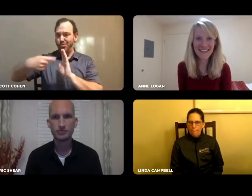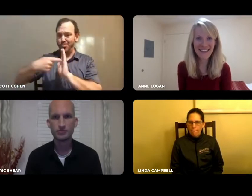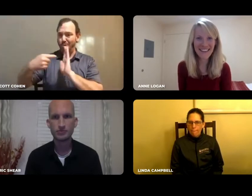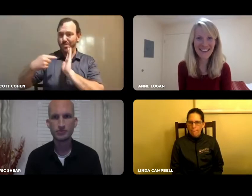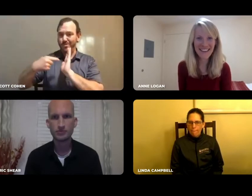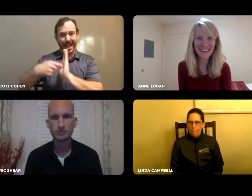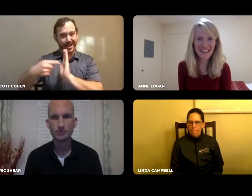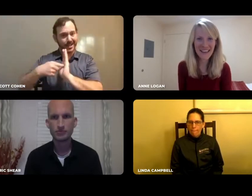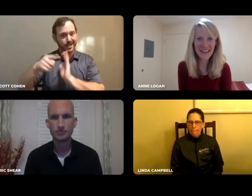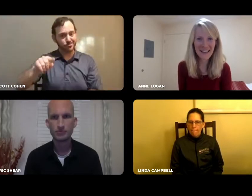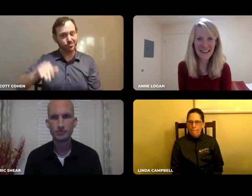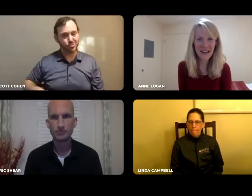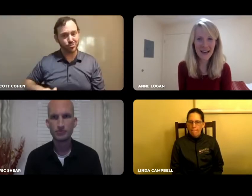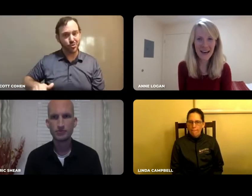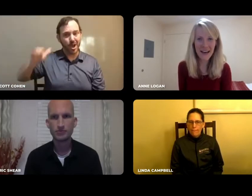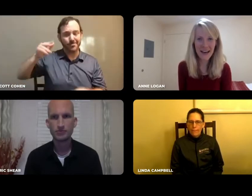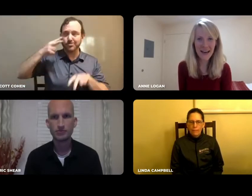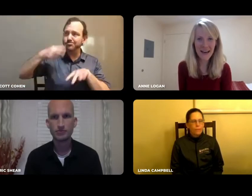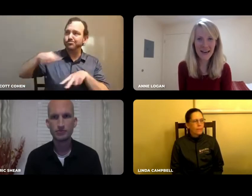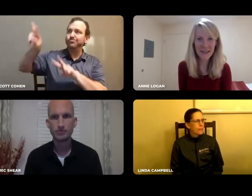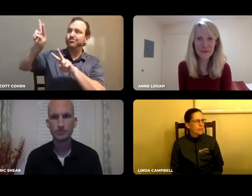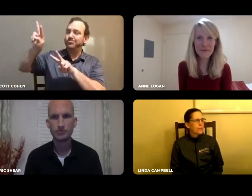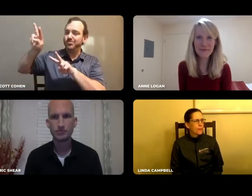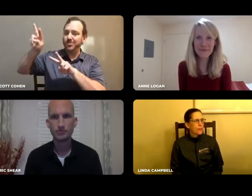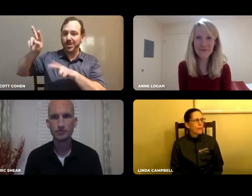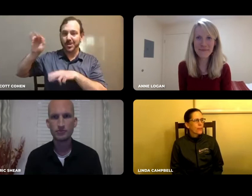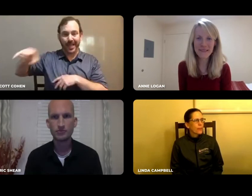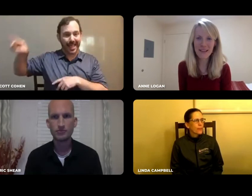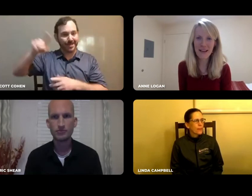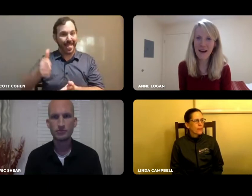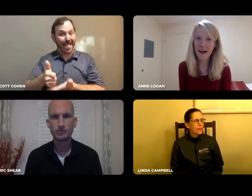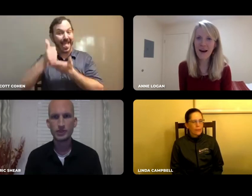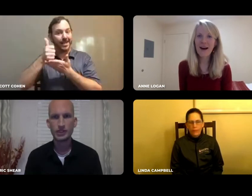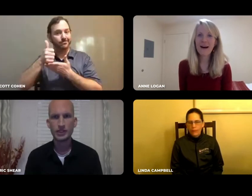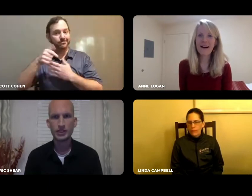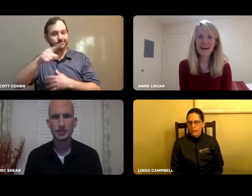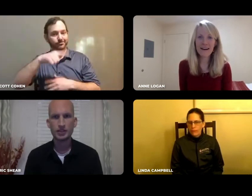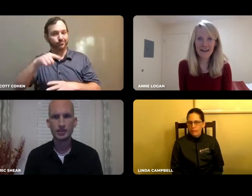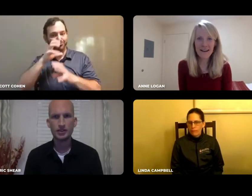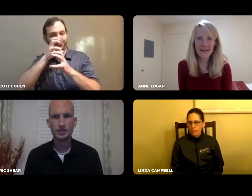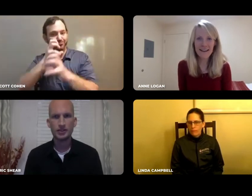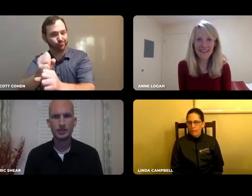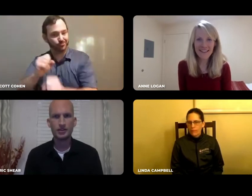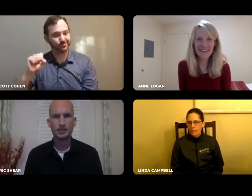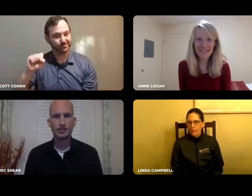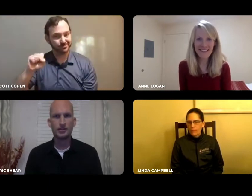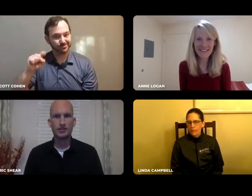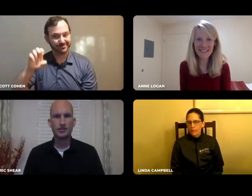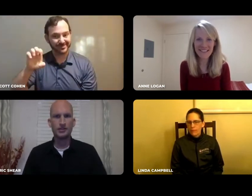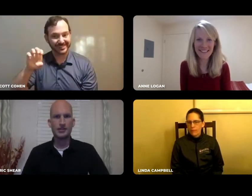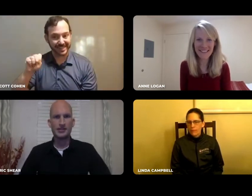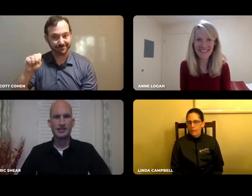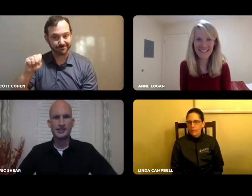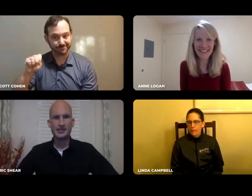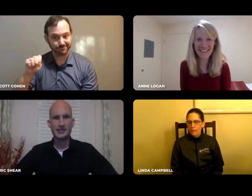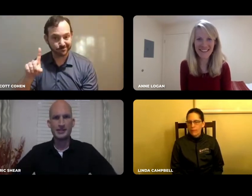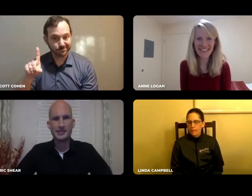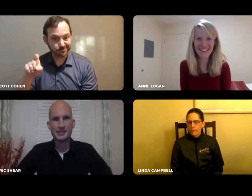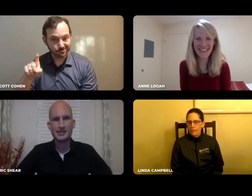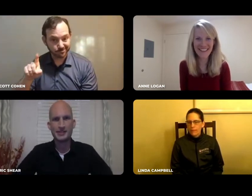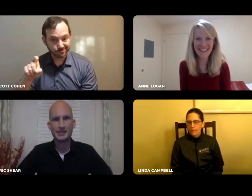Do you realize there was a role model in your life that helped push